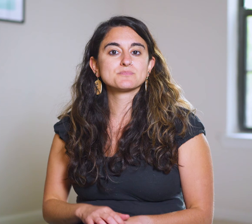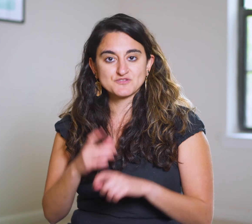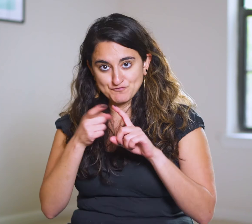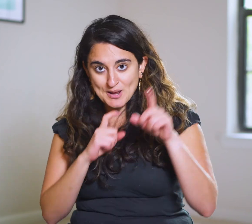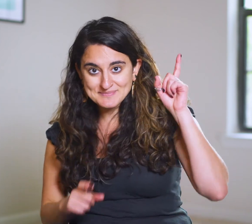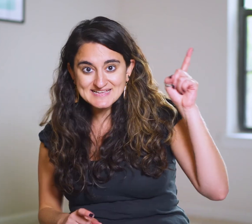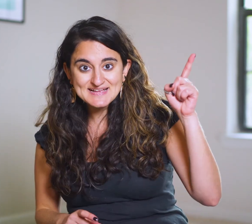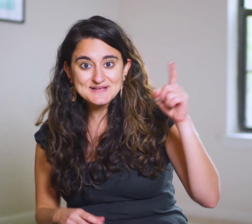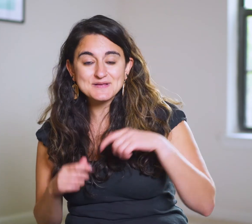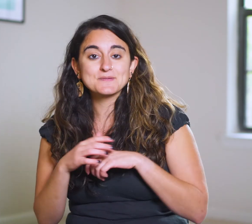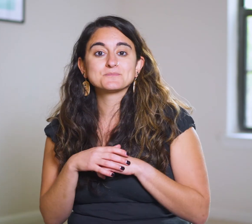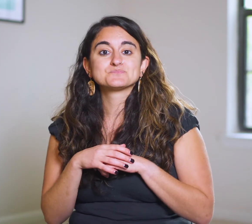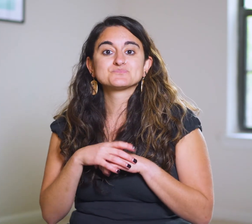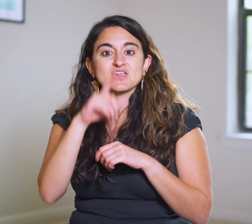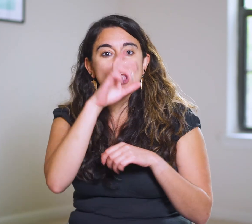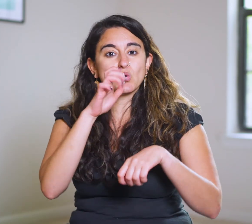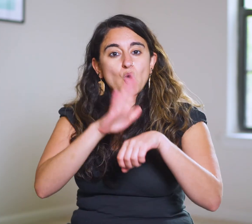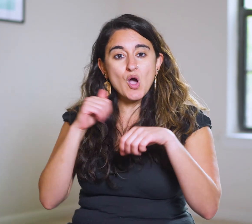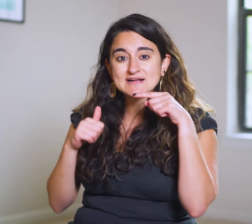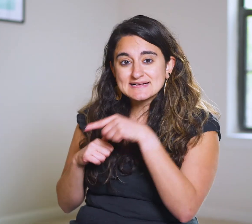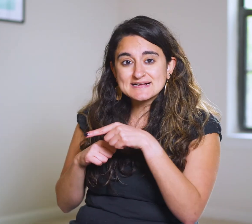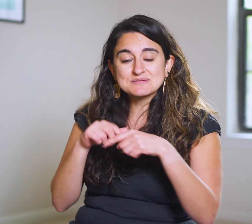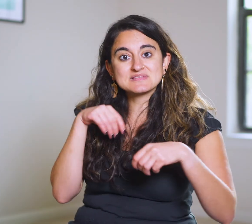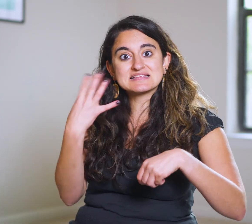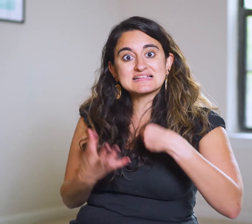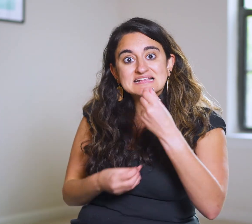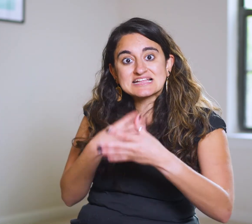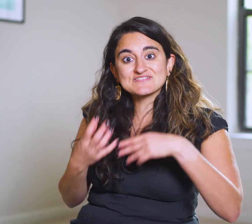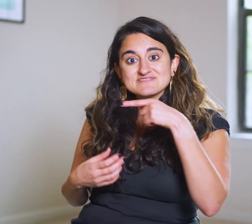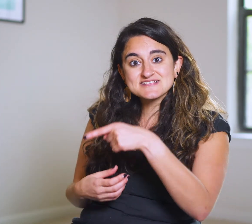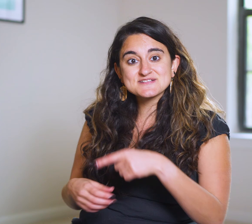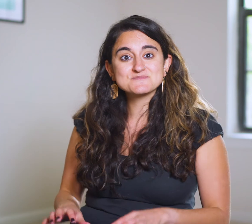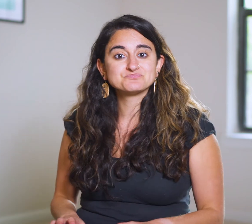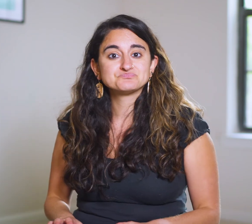in the God who calls him and equips him.